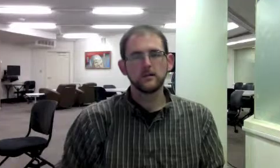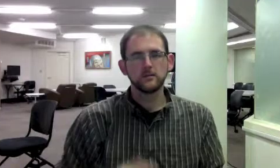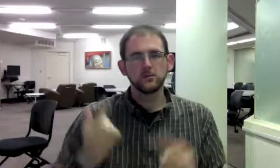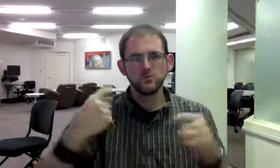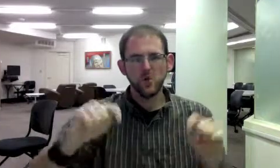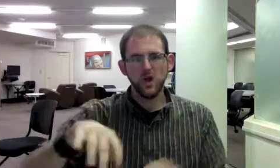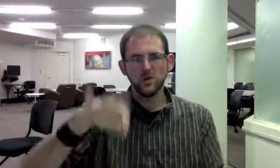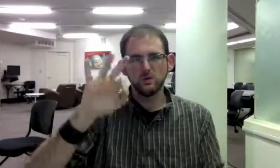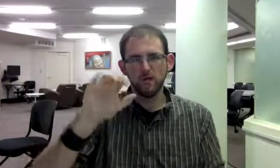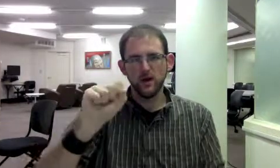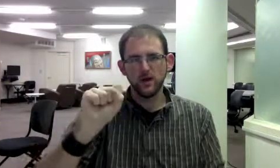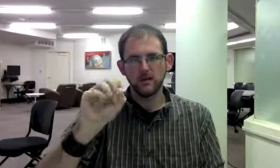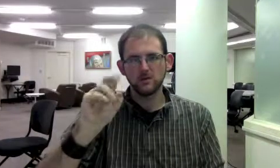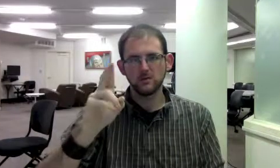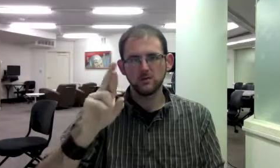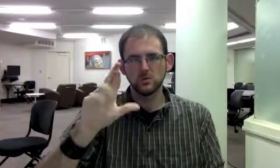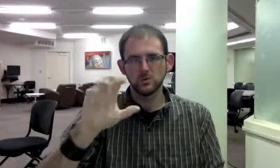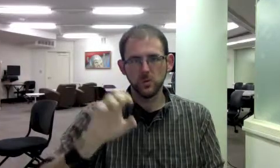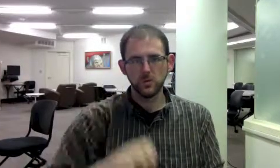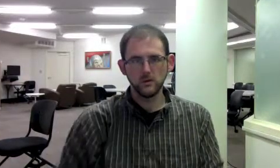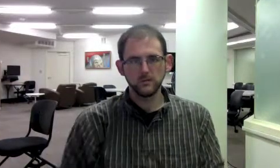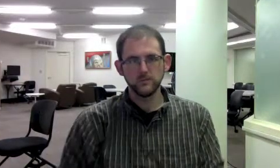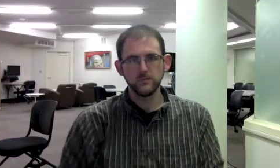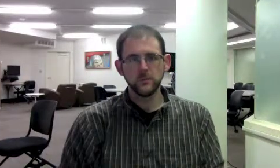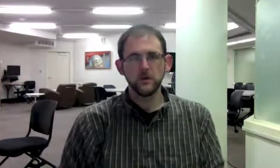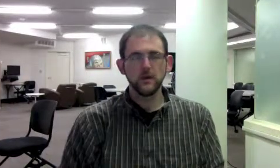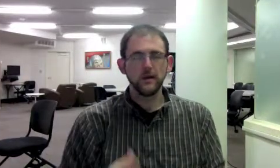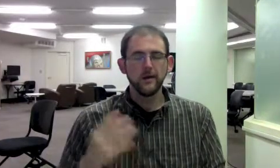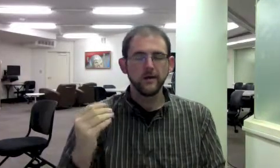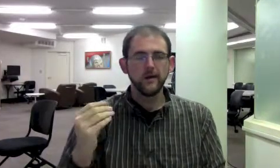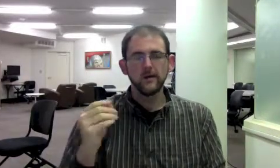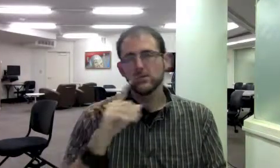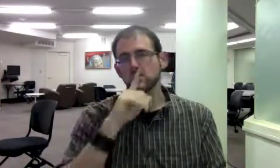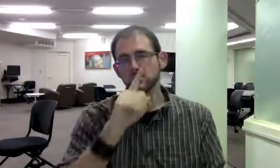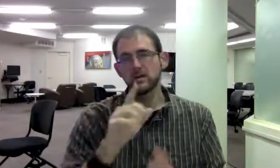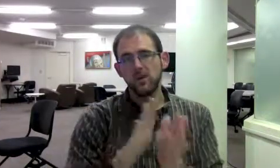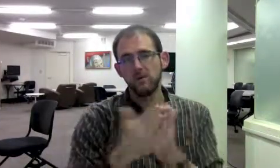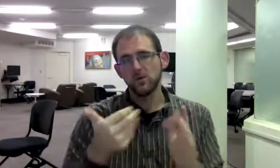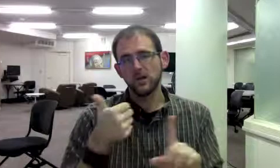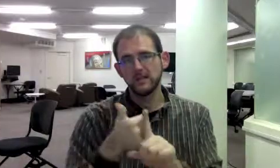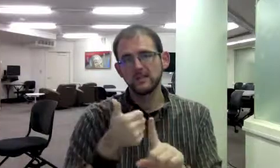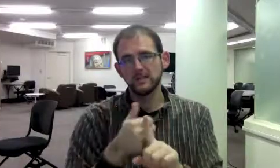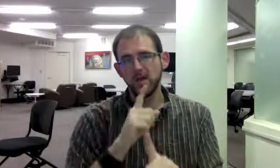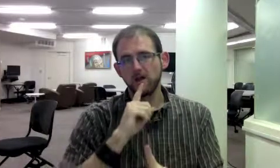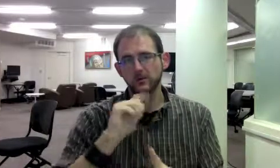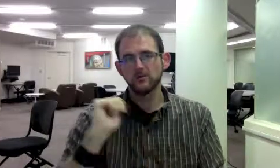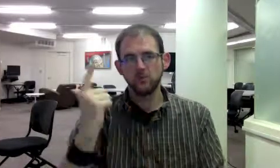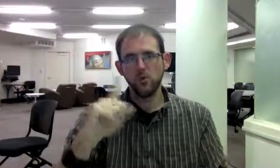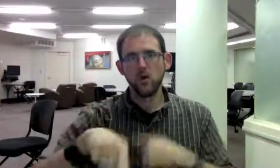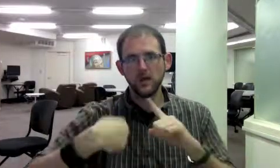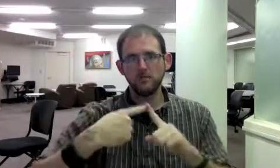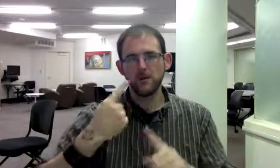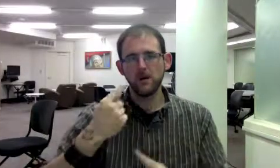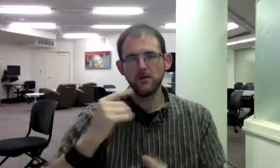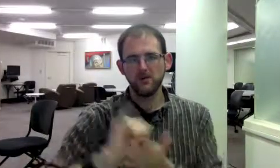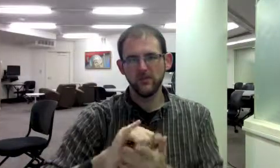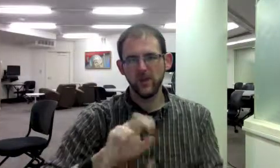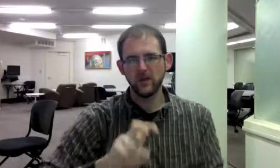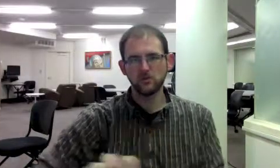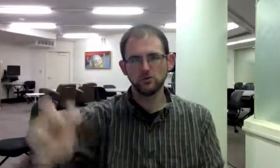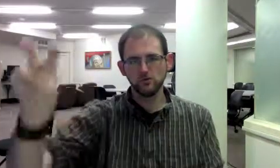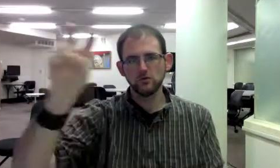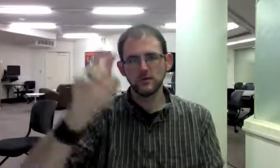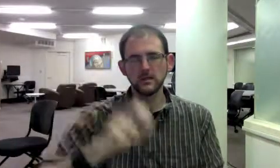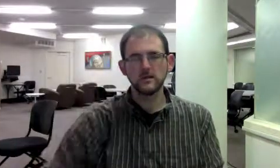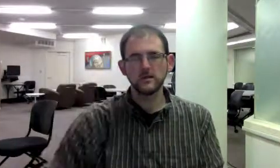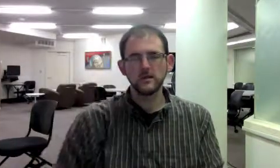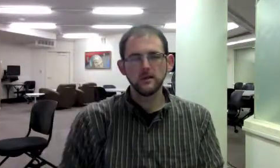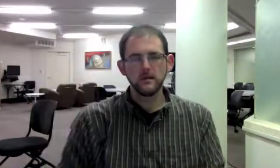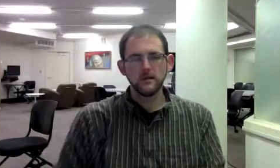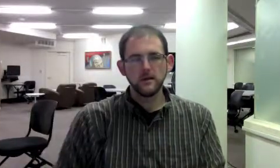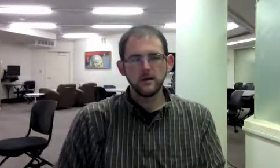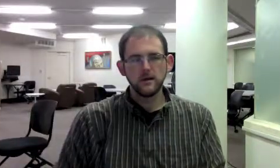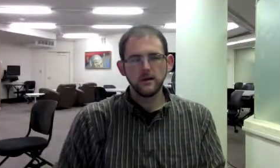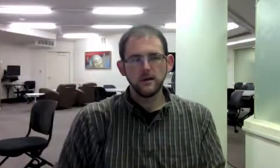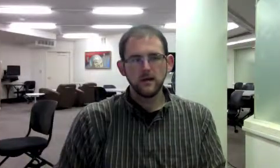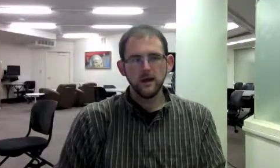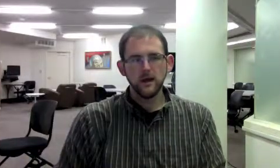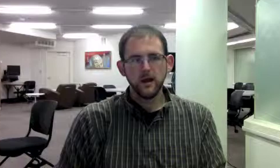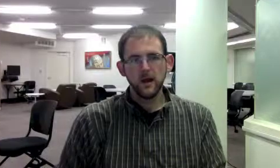They decide to try to find the river's source. And, really, that's what the book is about -- the journey upriver.